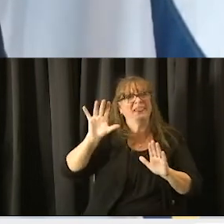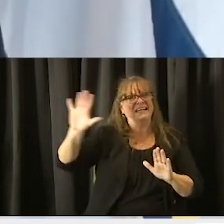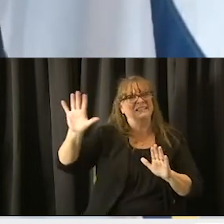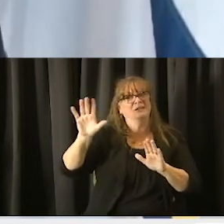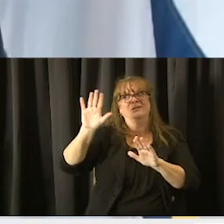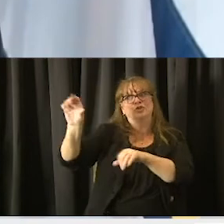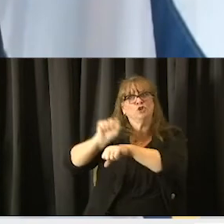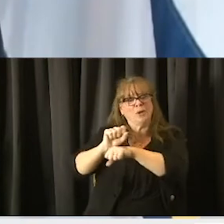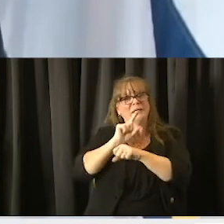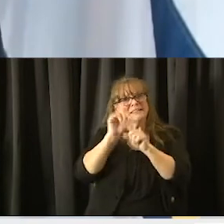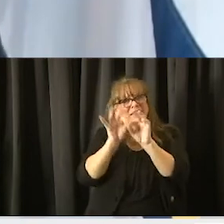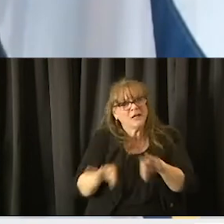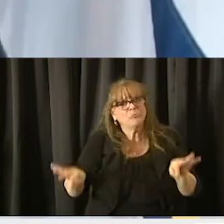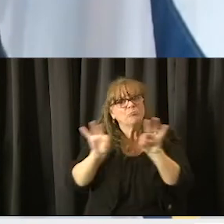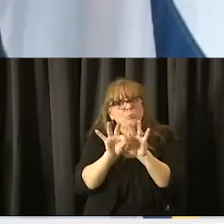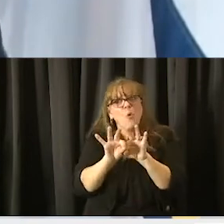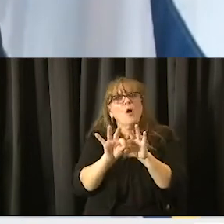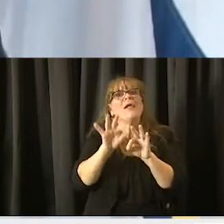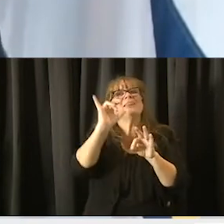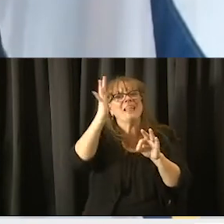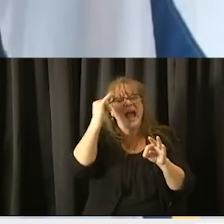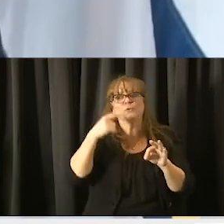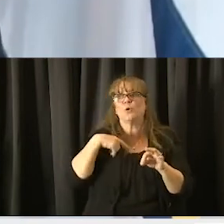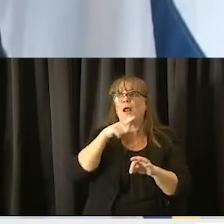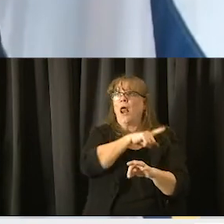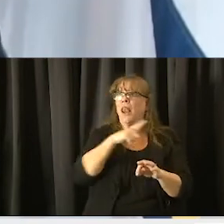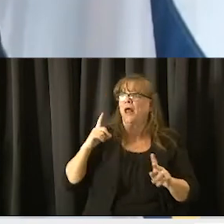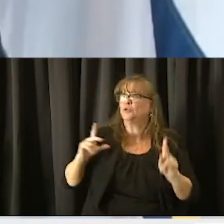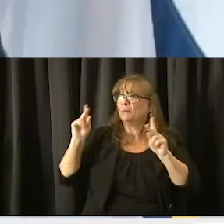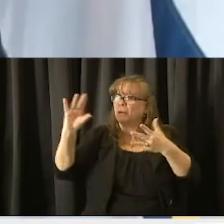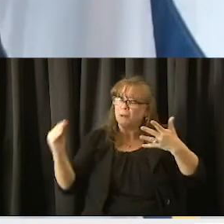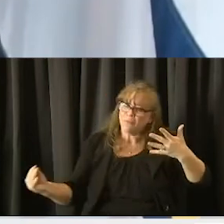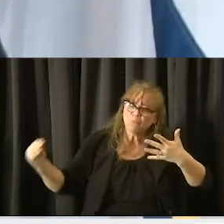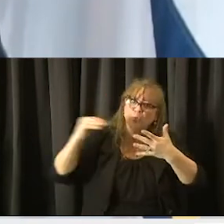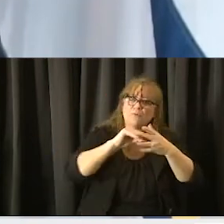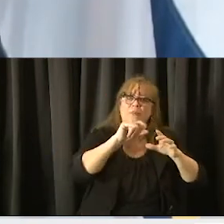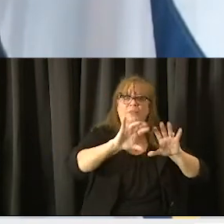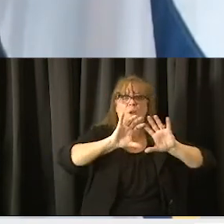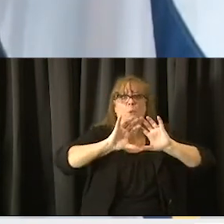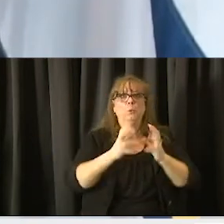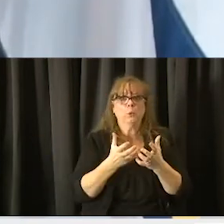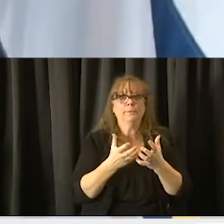virus response those that are in positions that are absolutely critical for the response and so